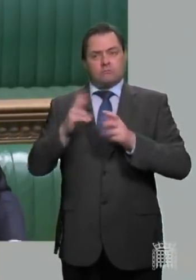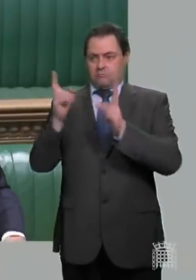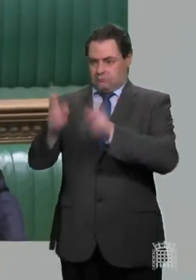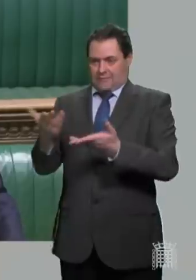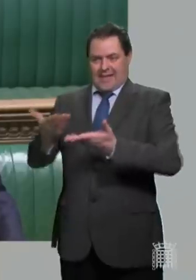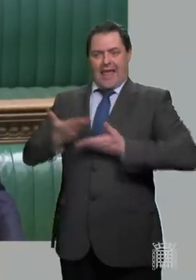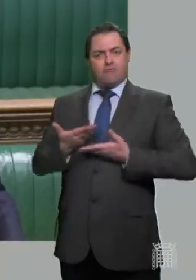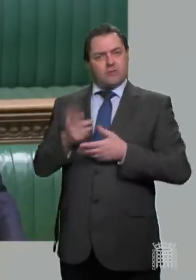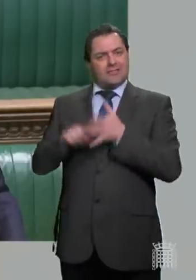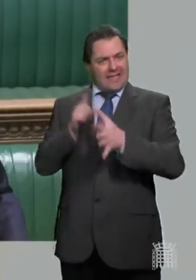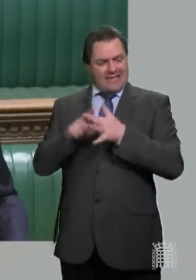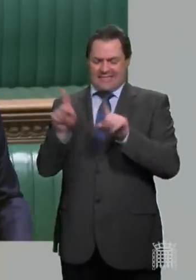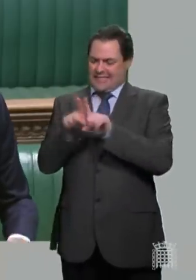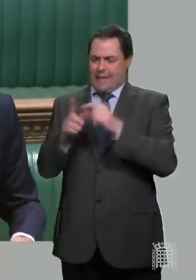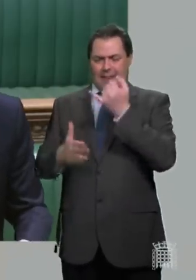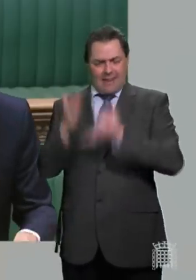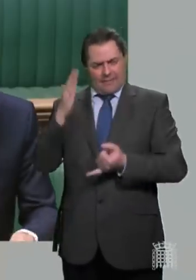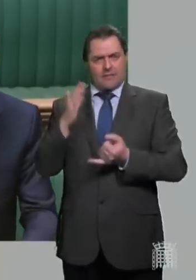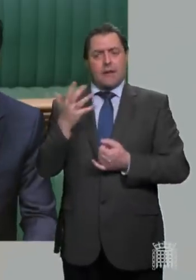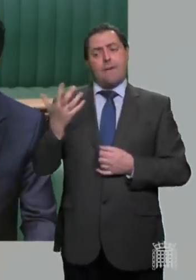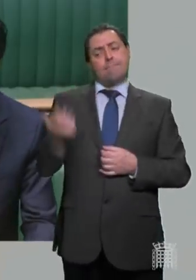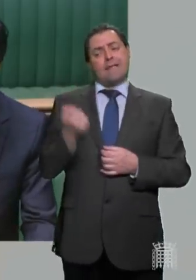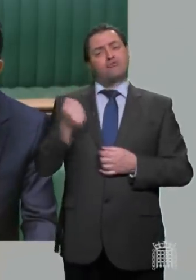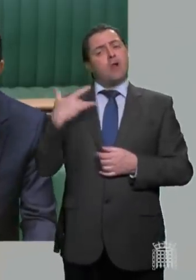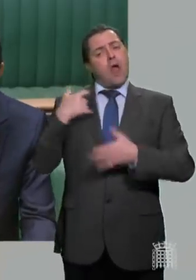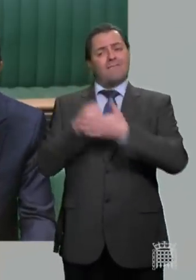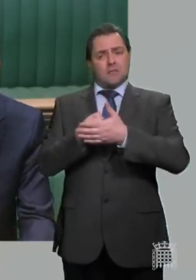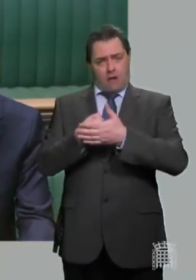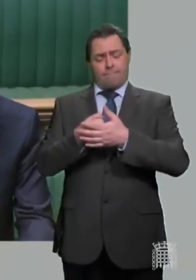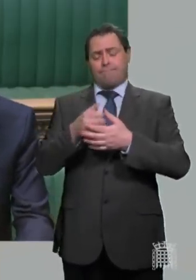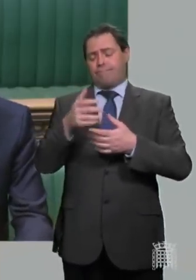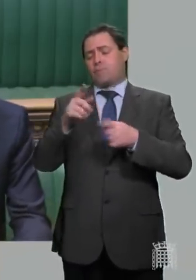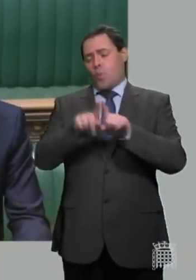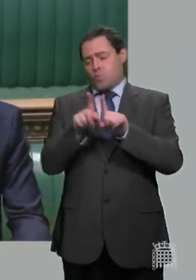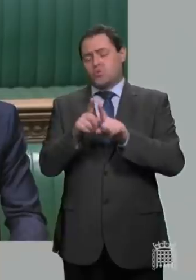the pensions lifetime allowance, the annual exempt amount in capital gains tax, and for two years